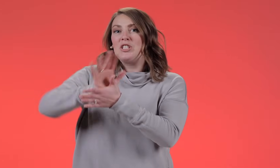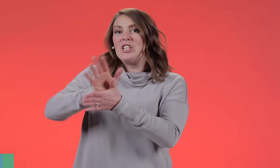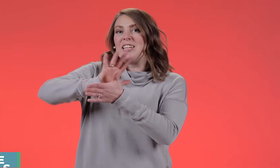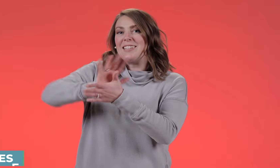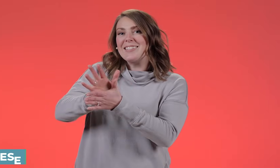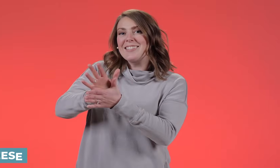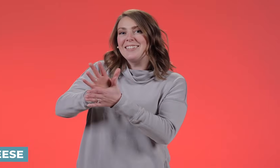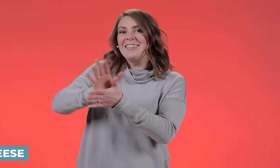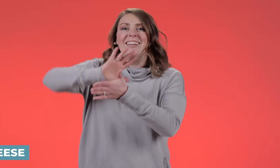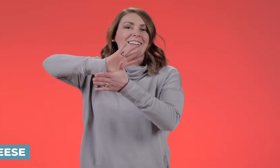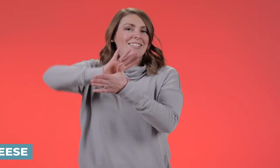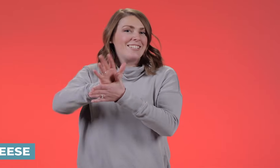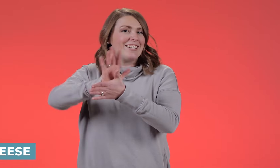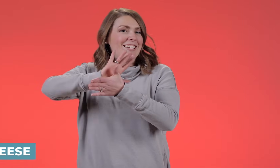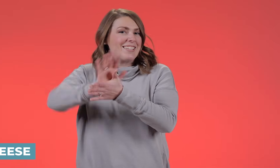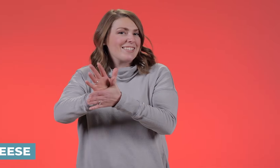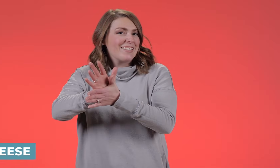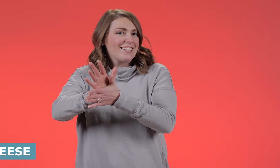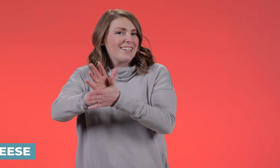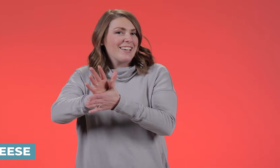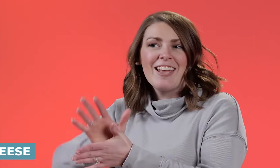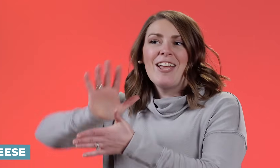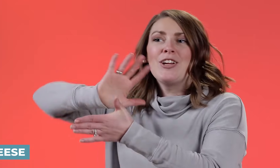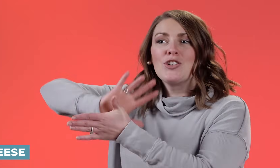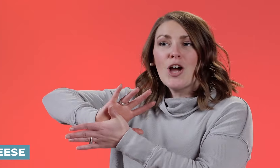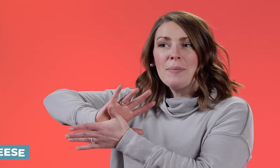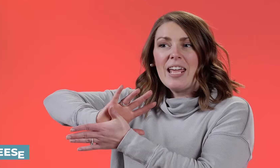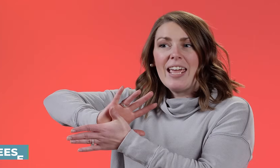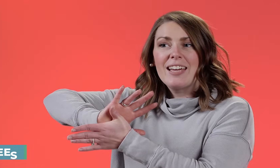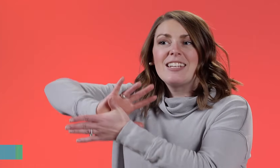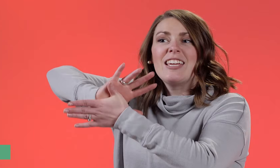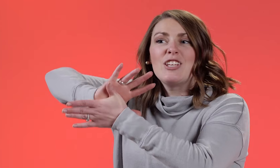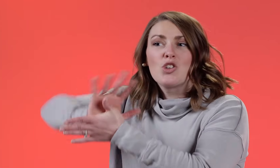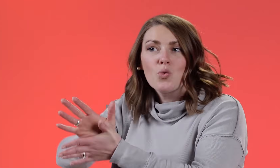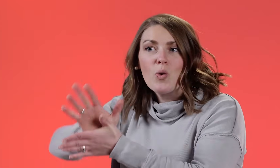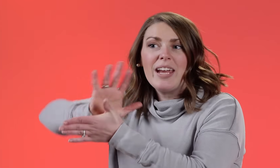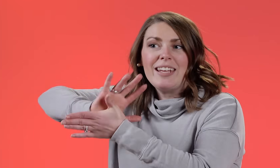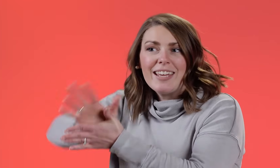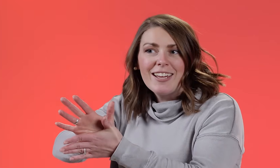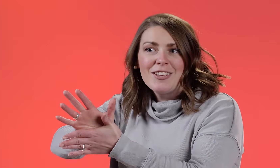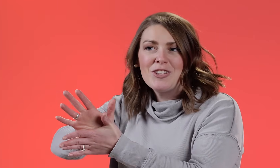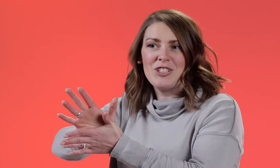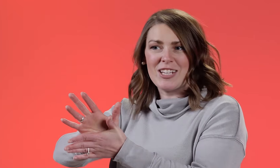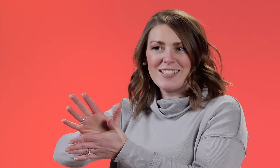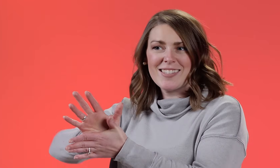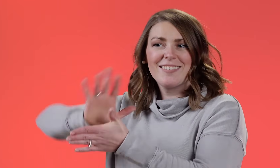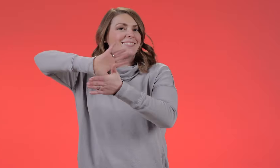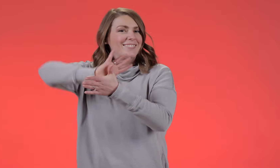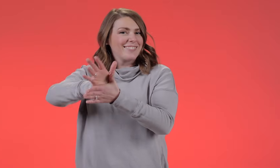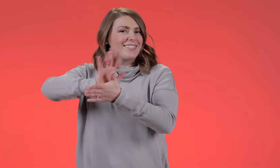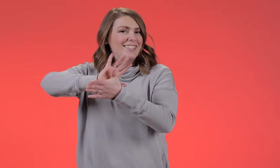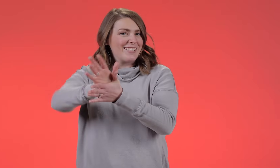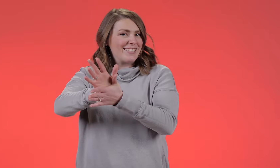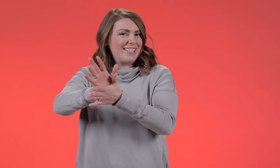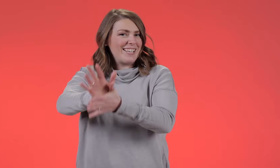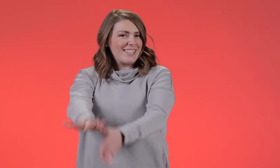CHEESE CHEESE Your dominant hand is grating the cheese. CHEESE